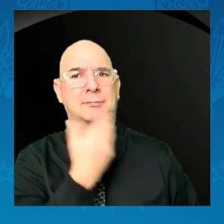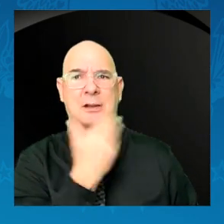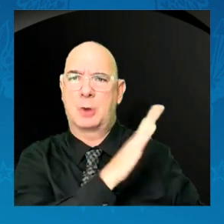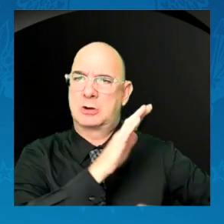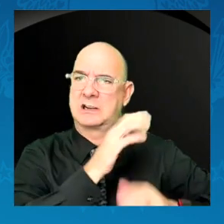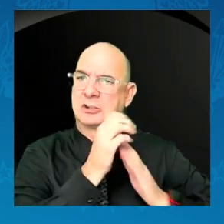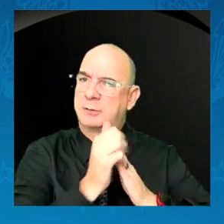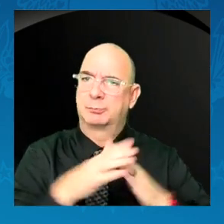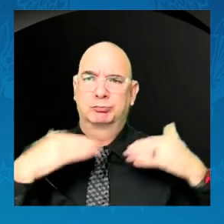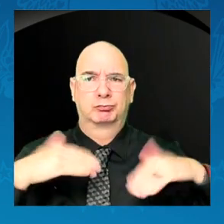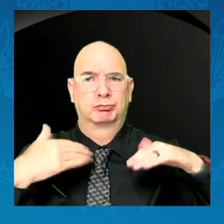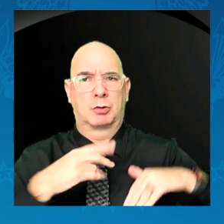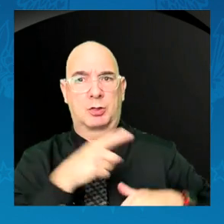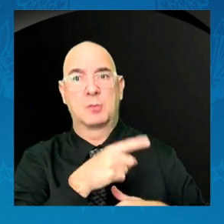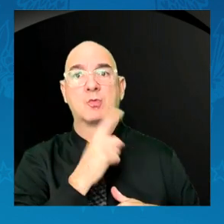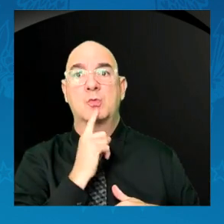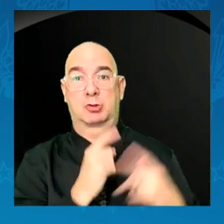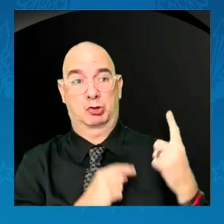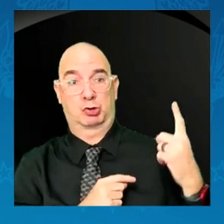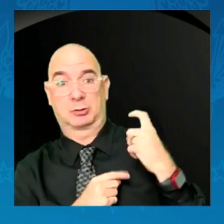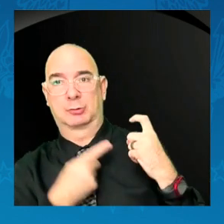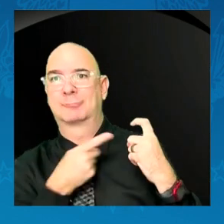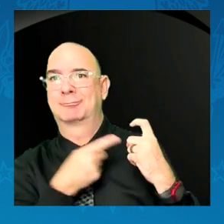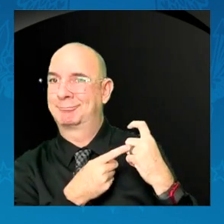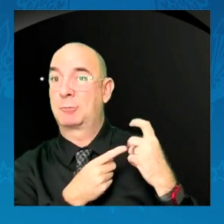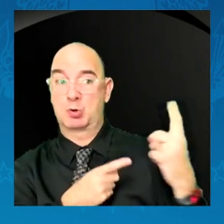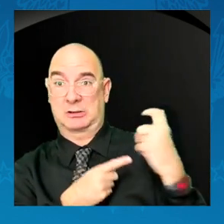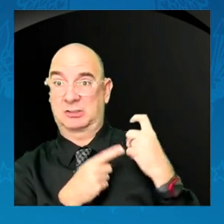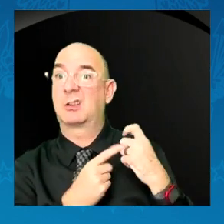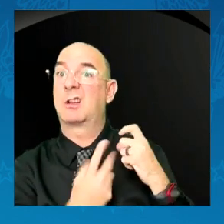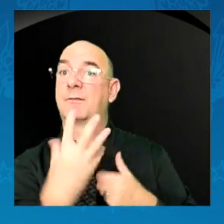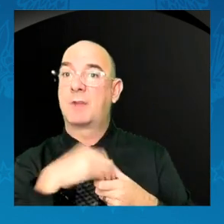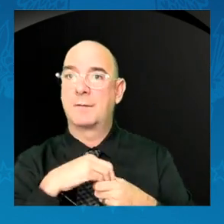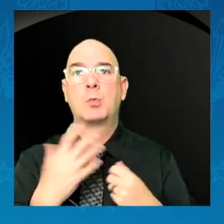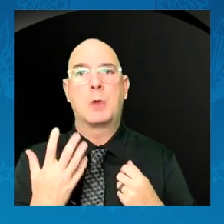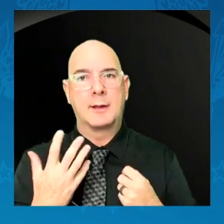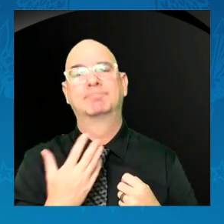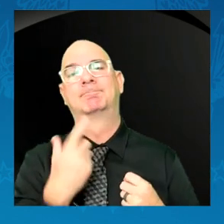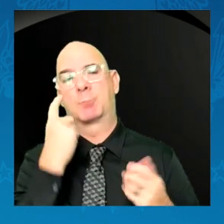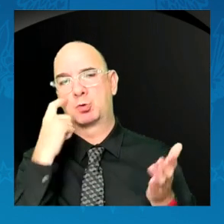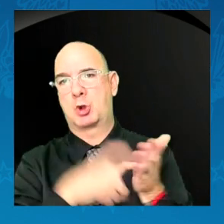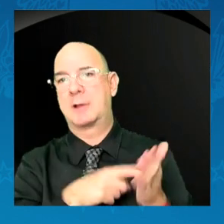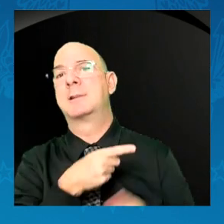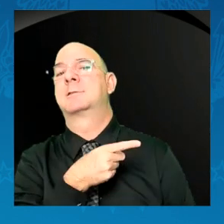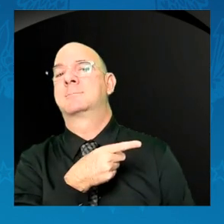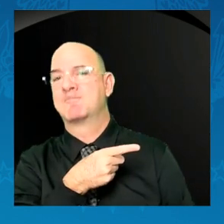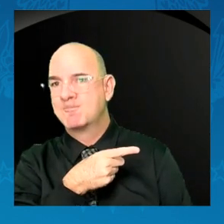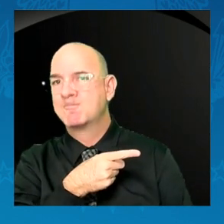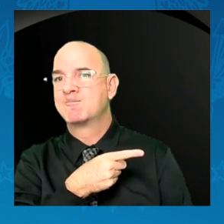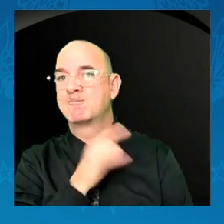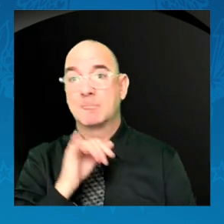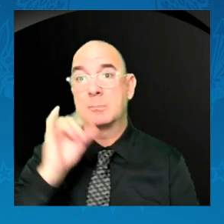And built into that question is a recognition that as a government, our single most important asset is our people,